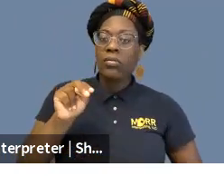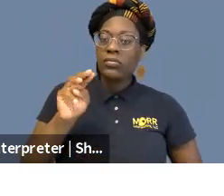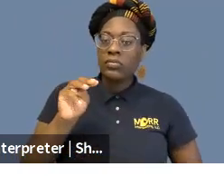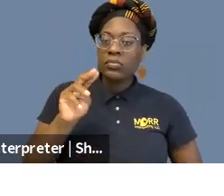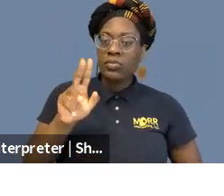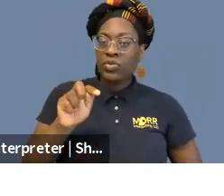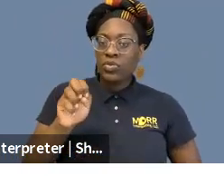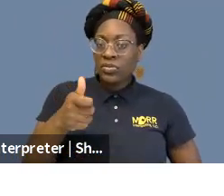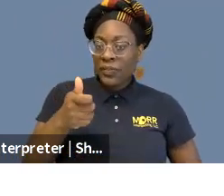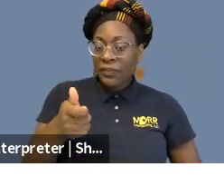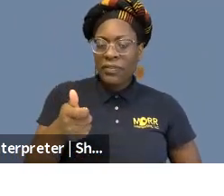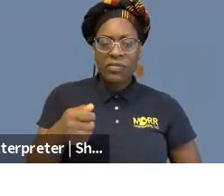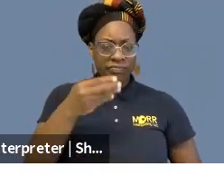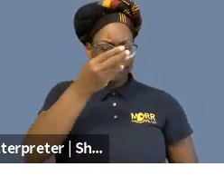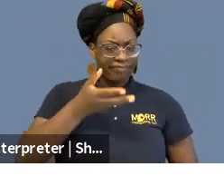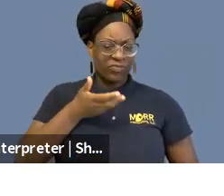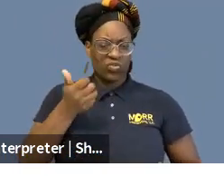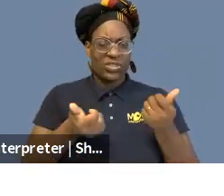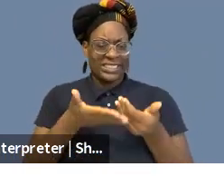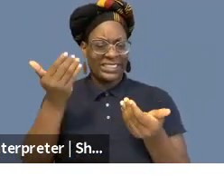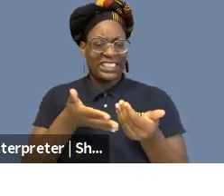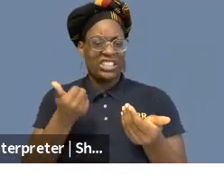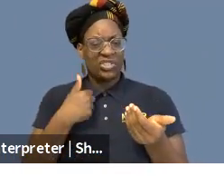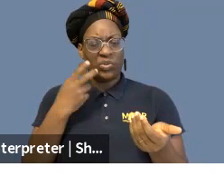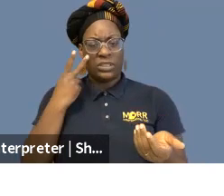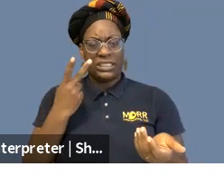what's a little bit easier to visualize here.